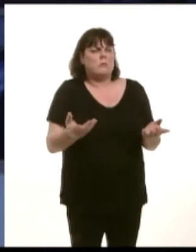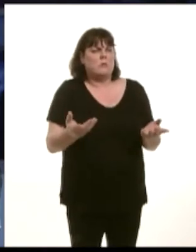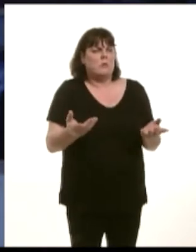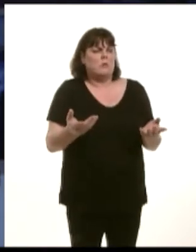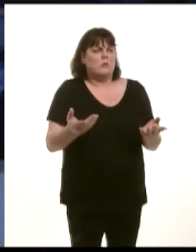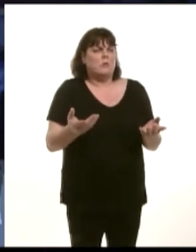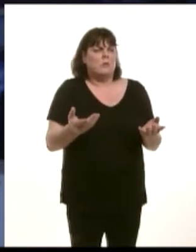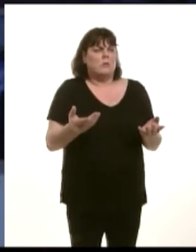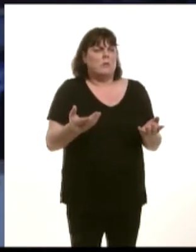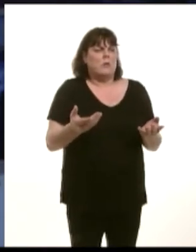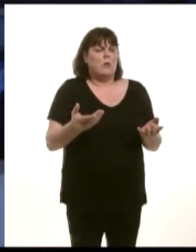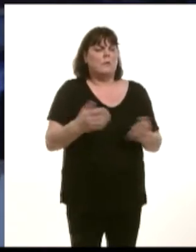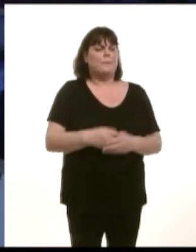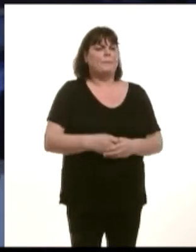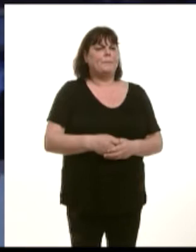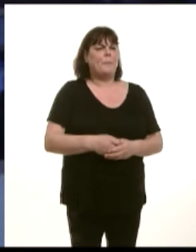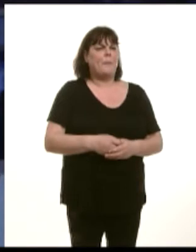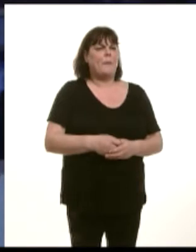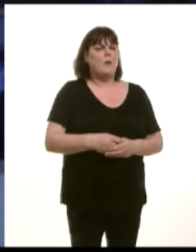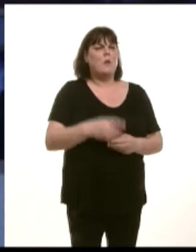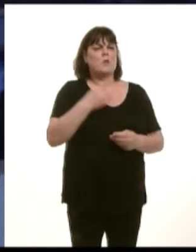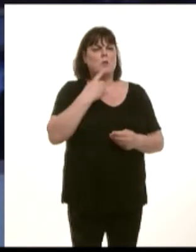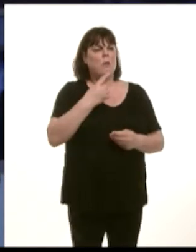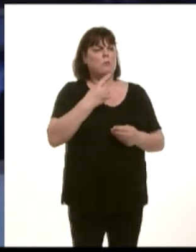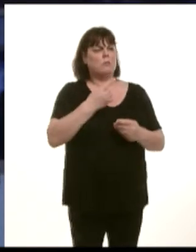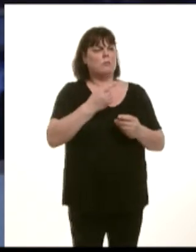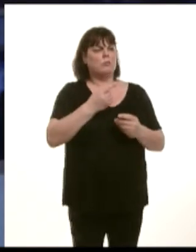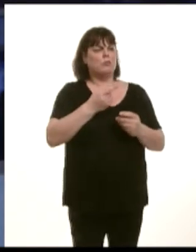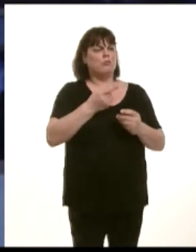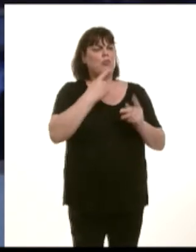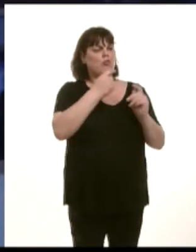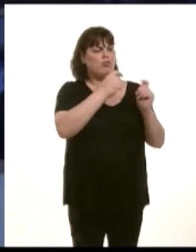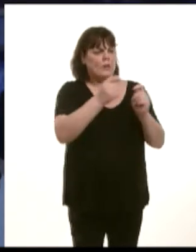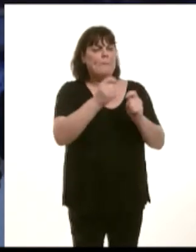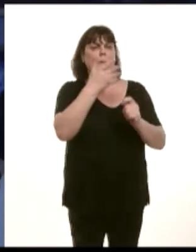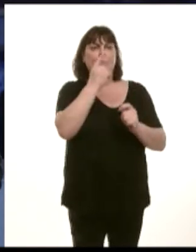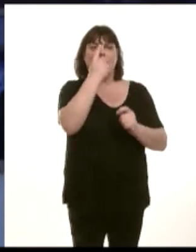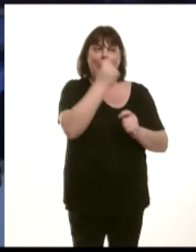perhaps, looking at the easier options of treatment emanating from your own action plan,